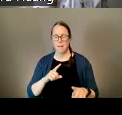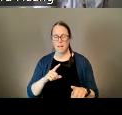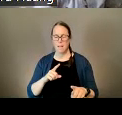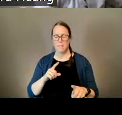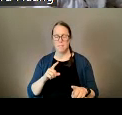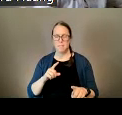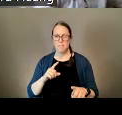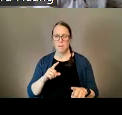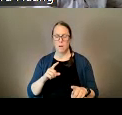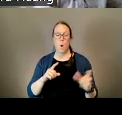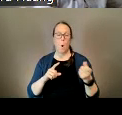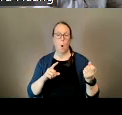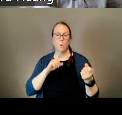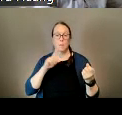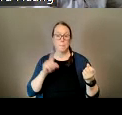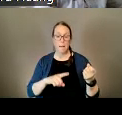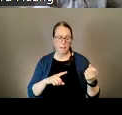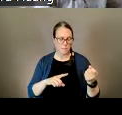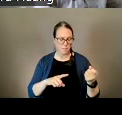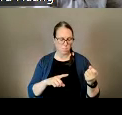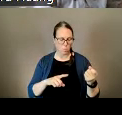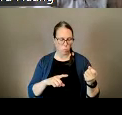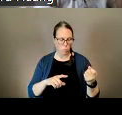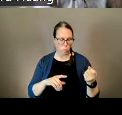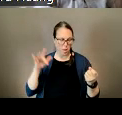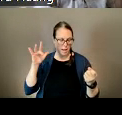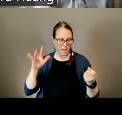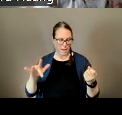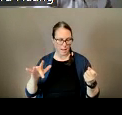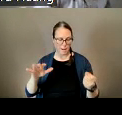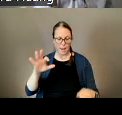hold down the command key and press the F5 key.